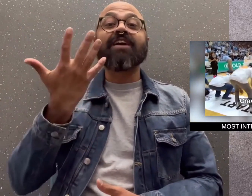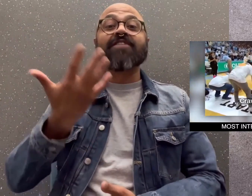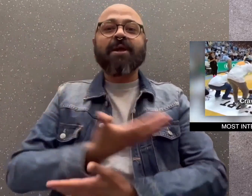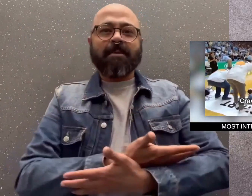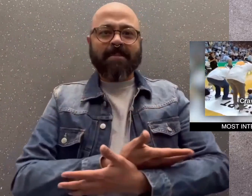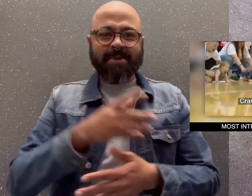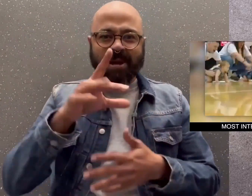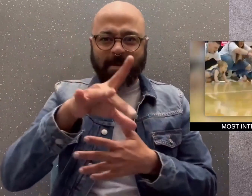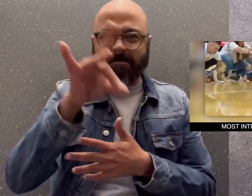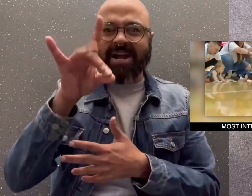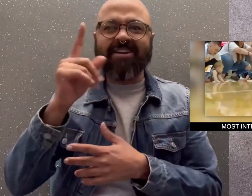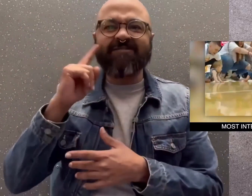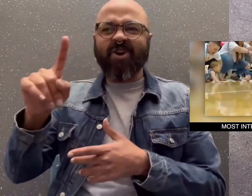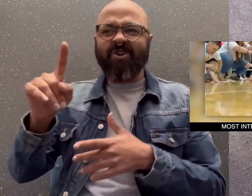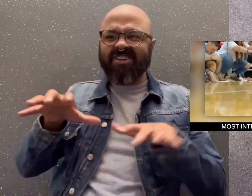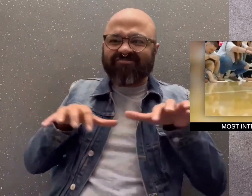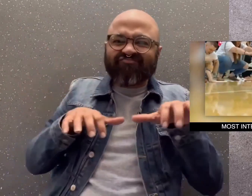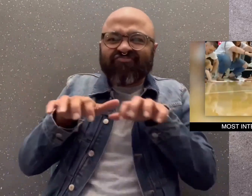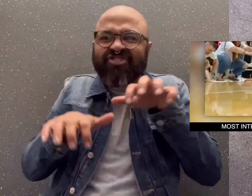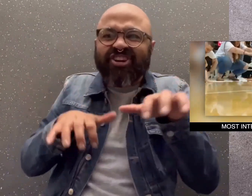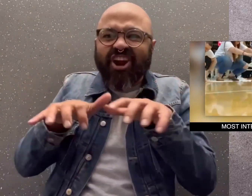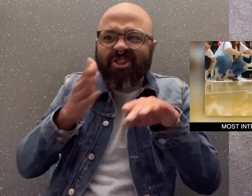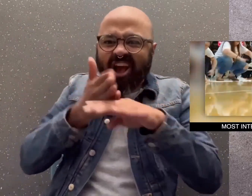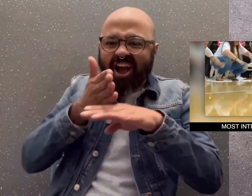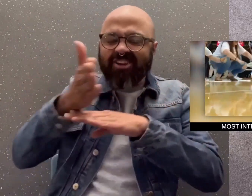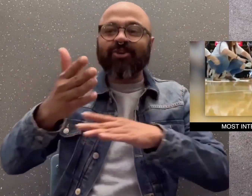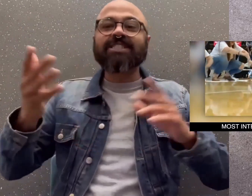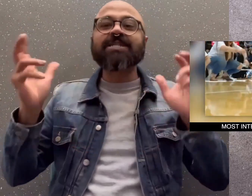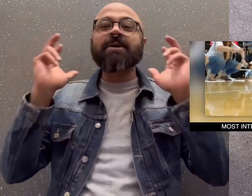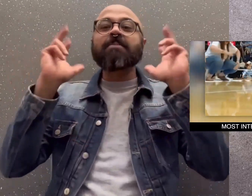Five babies were picked to crawl across the basketball court.